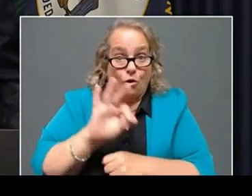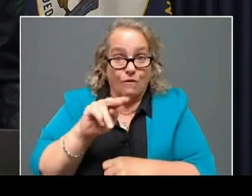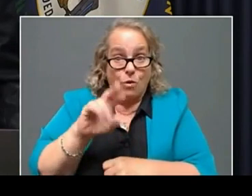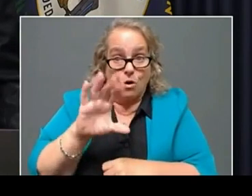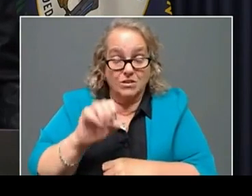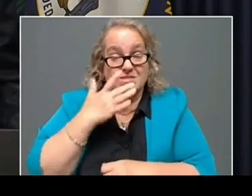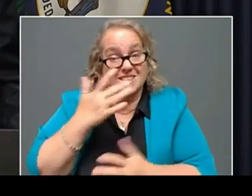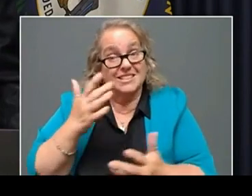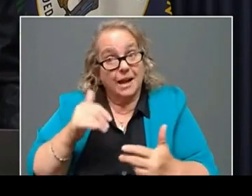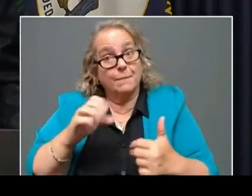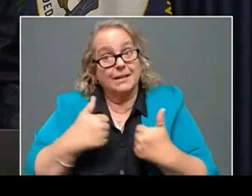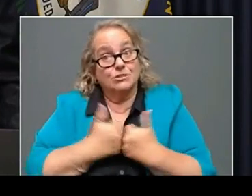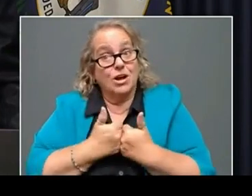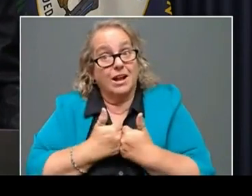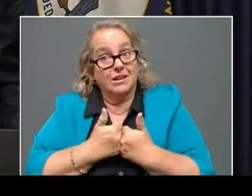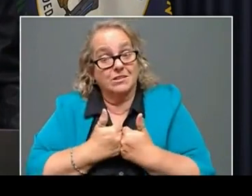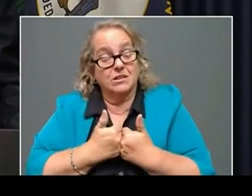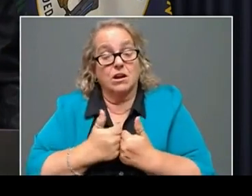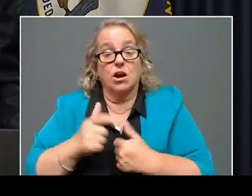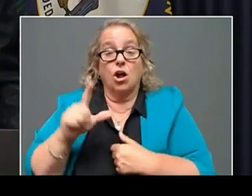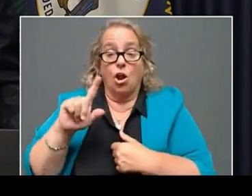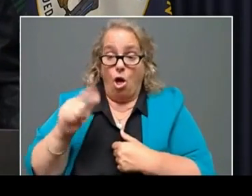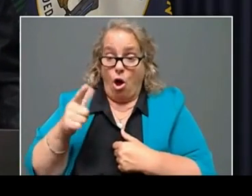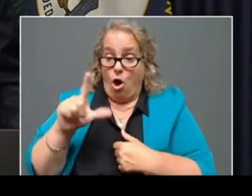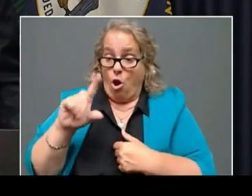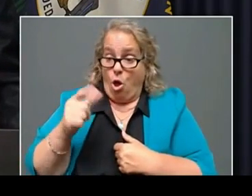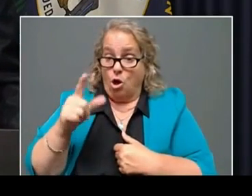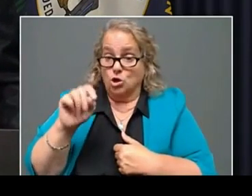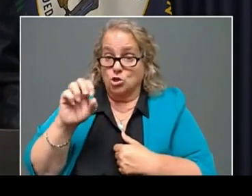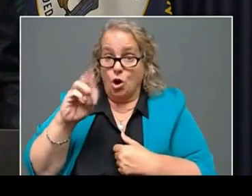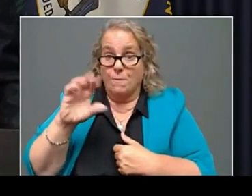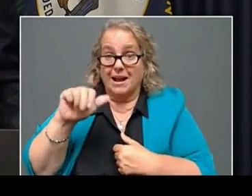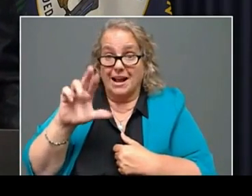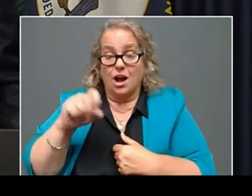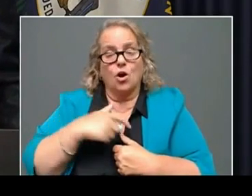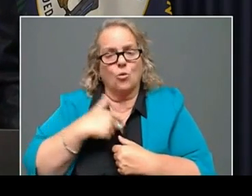Certainly long term care, we need more people vaccinated. Uh We also see a